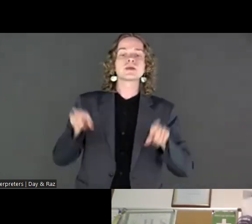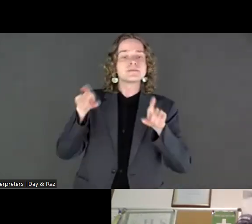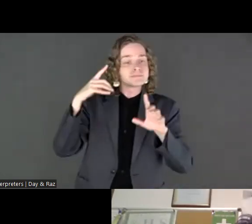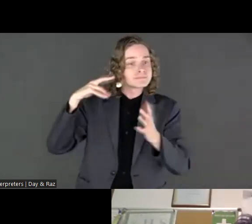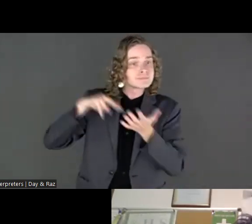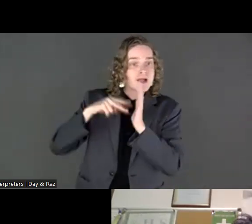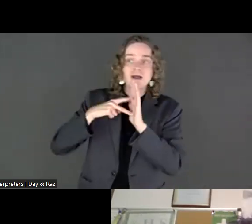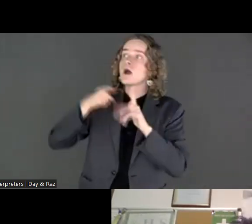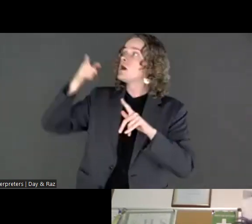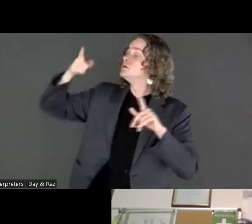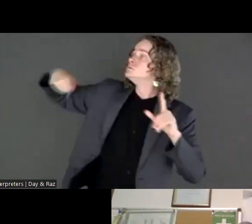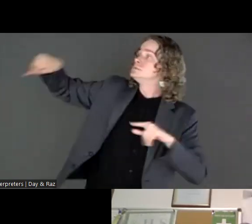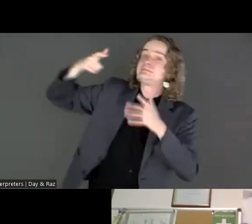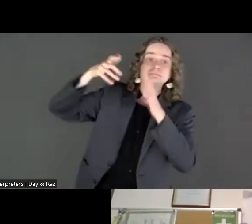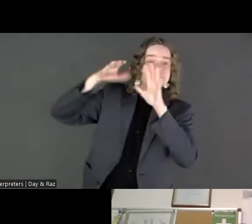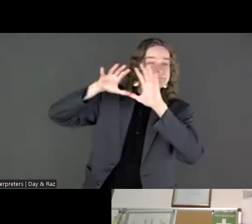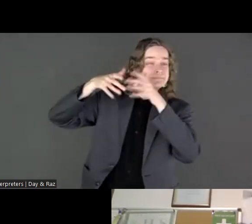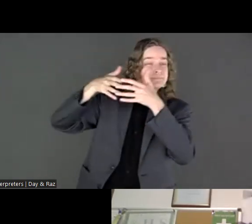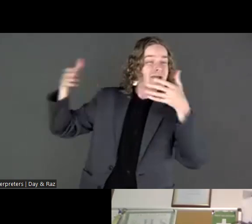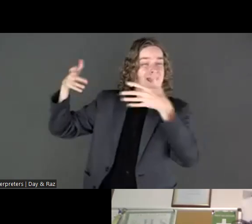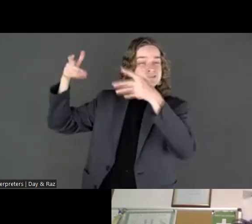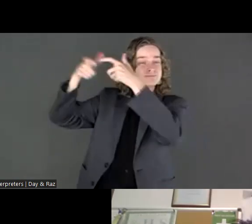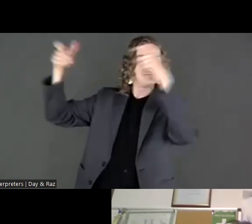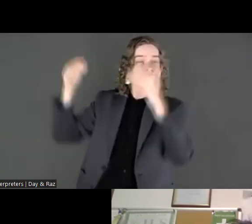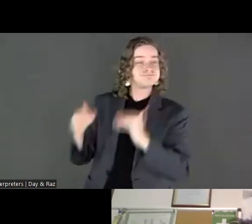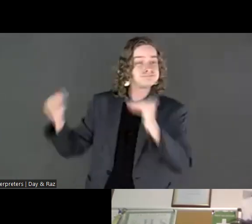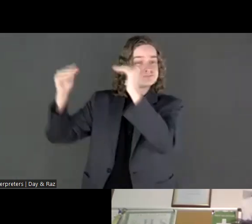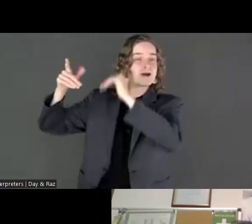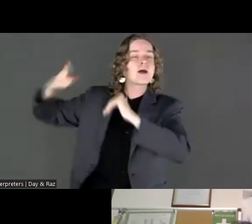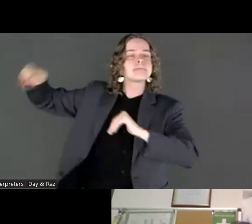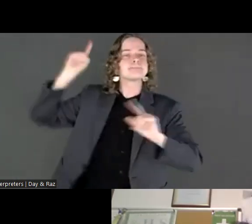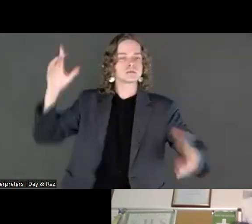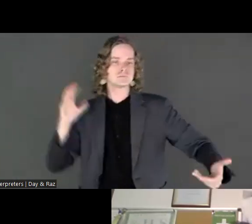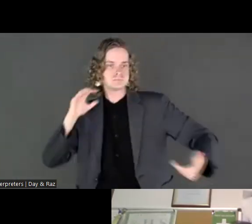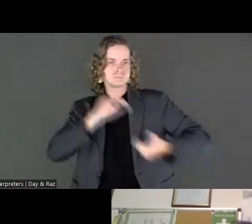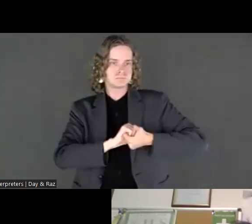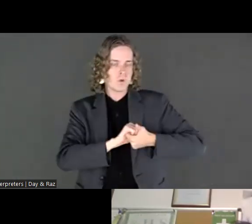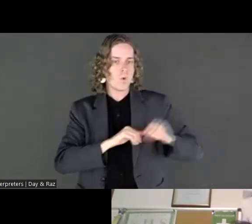that if you don't trust the Ukrainian experts, fine, then you know, international alliances of